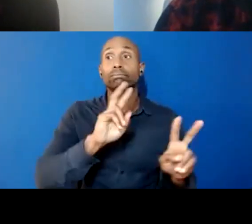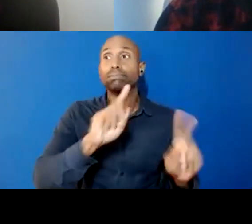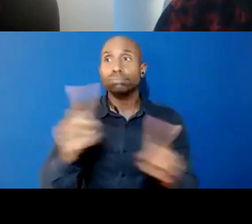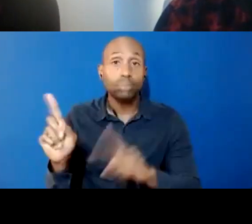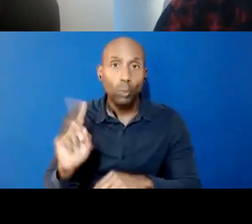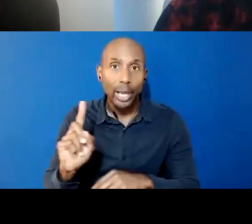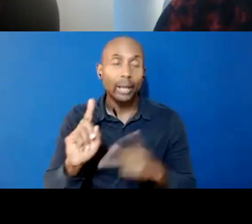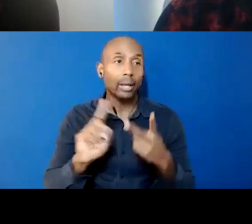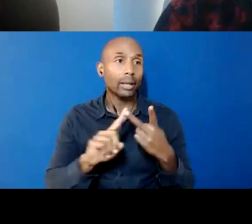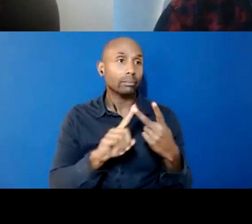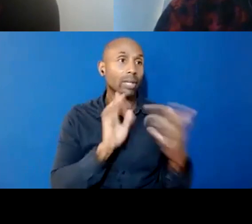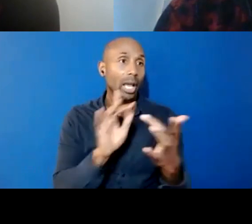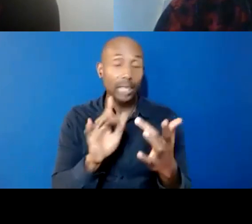will make at those places.